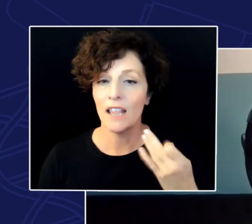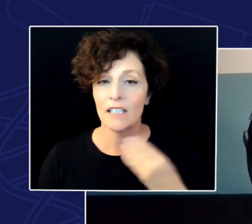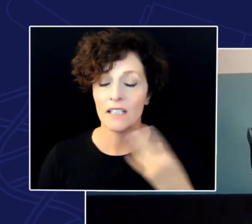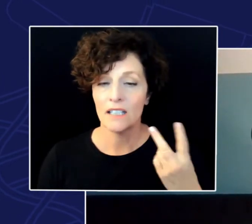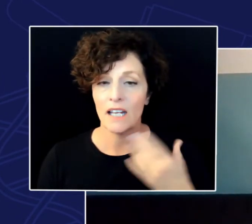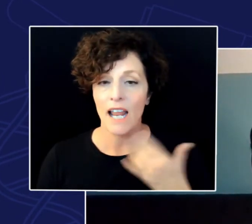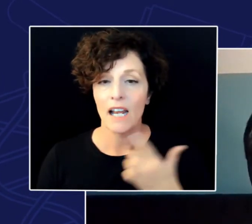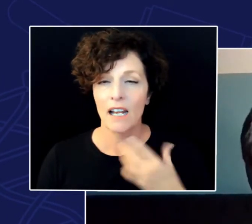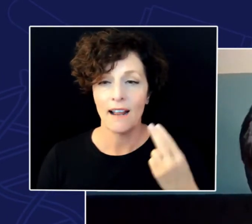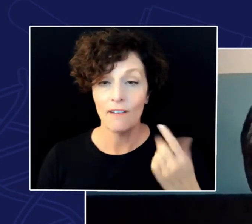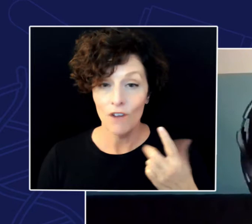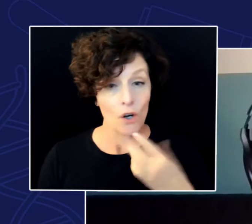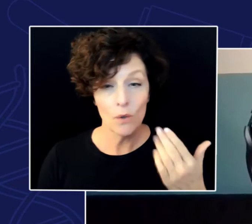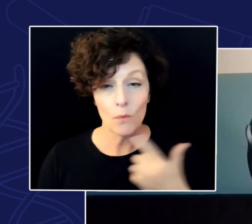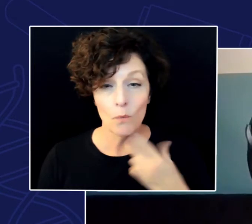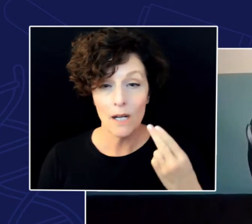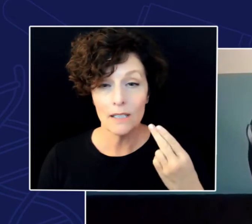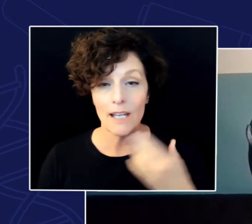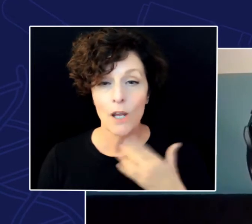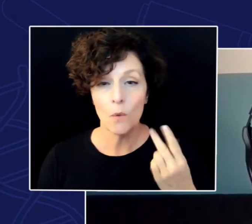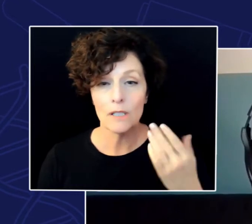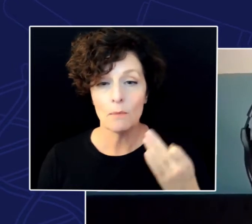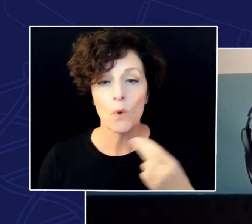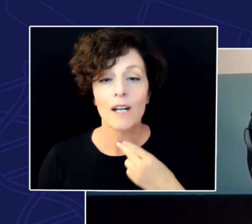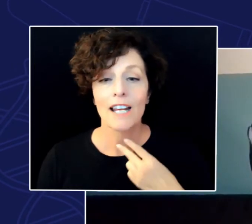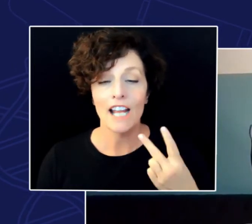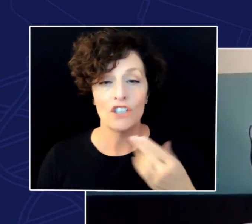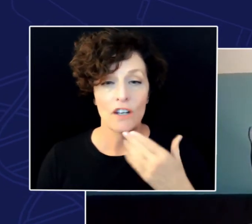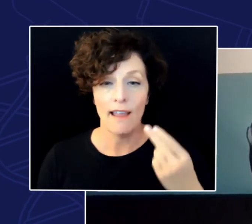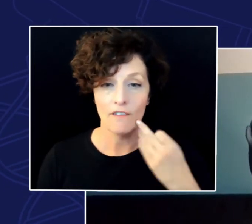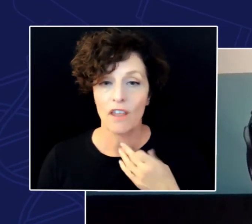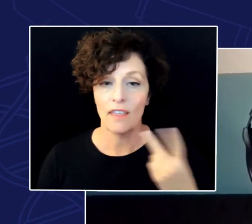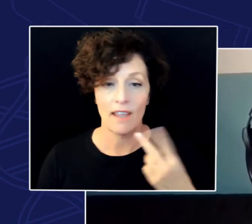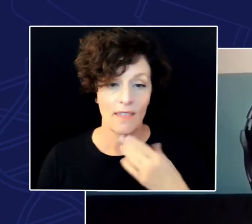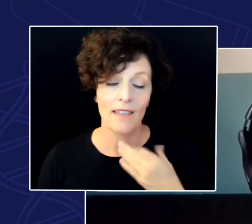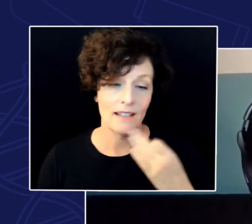like, volume-wise, it was more just, like, catching everything they said.